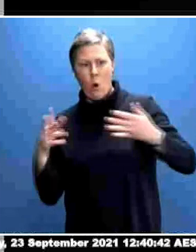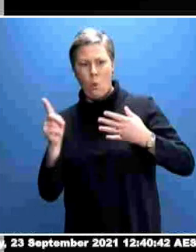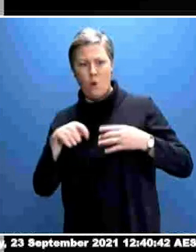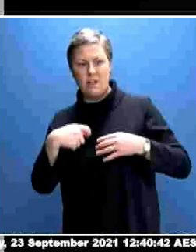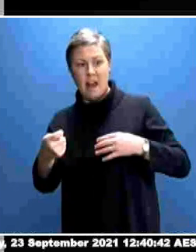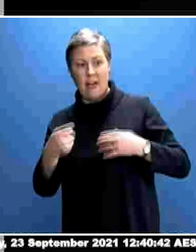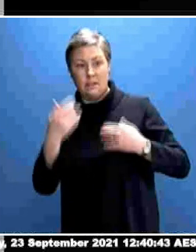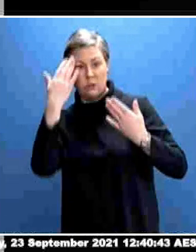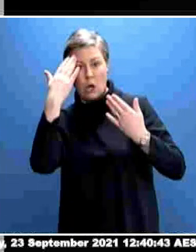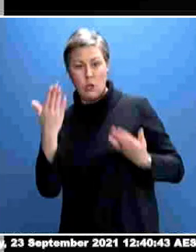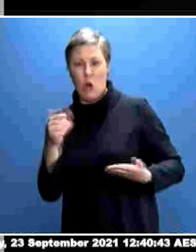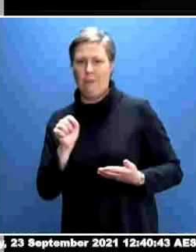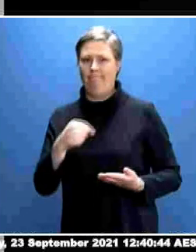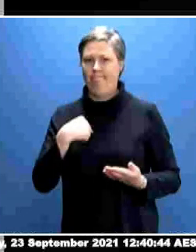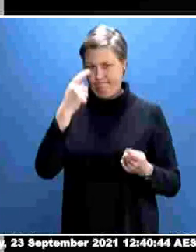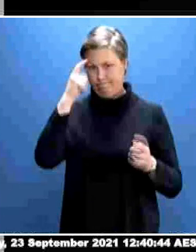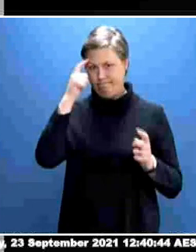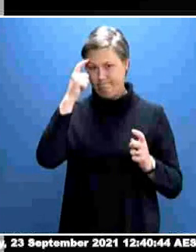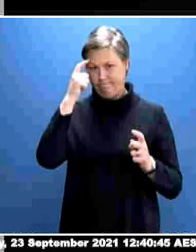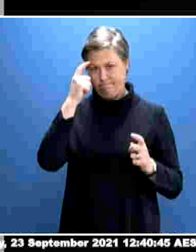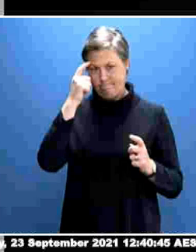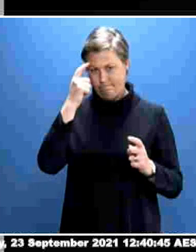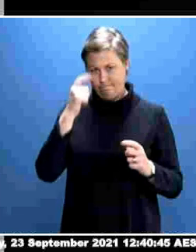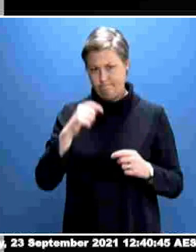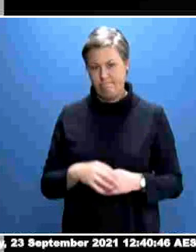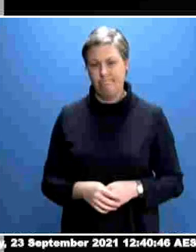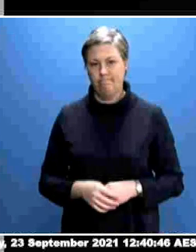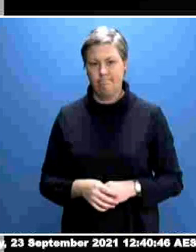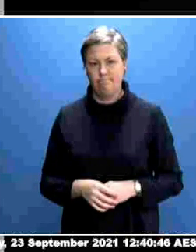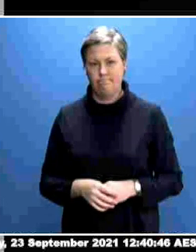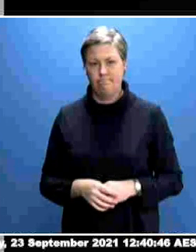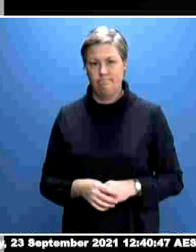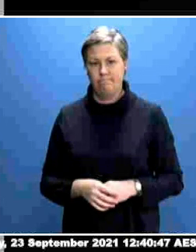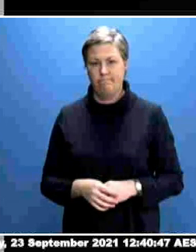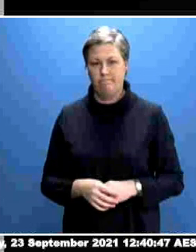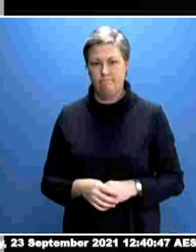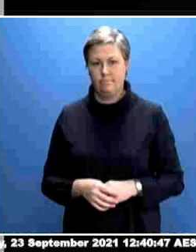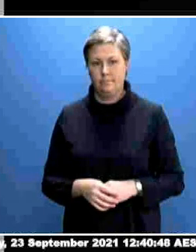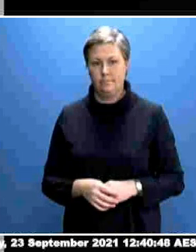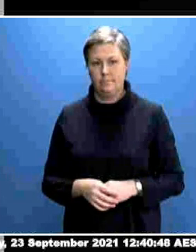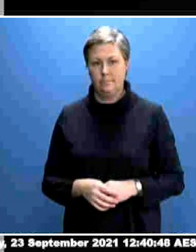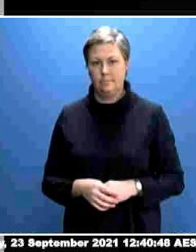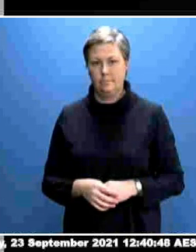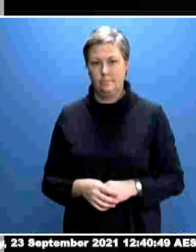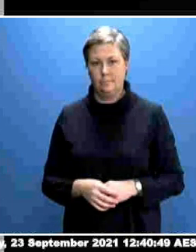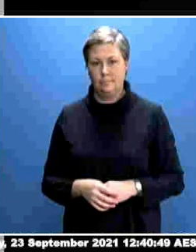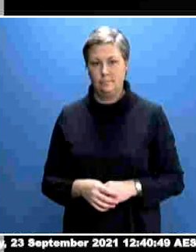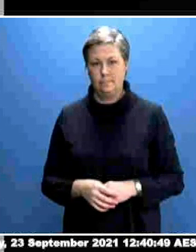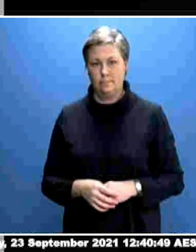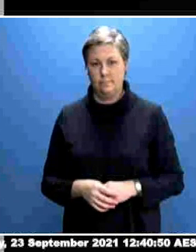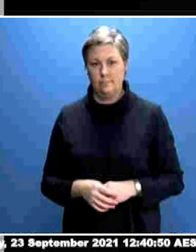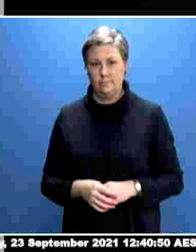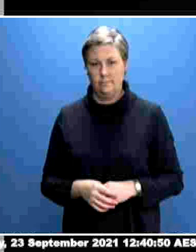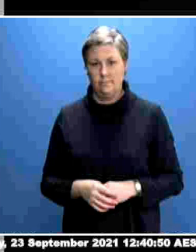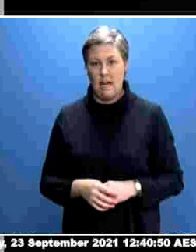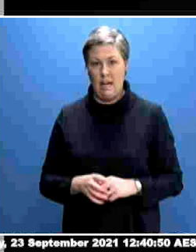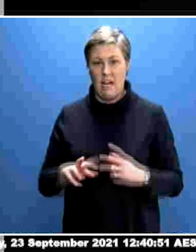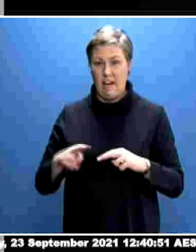where the concern lies, that you might be able to stop a young person's dangerous